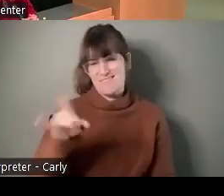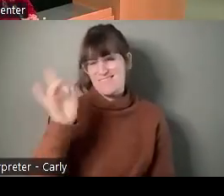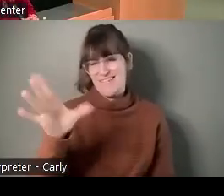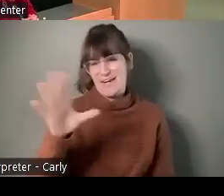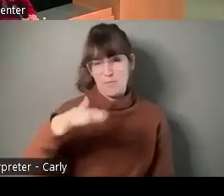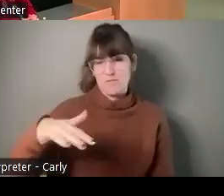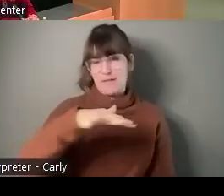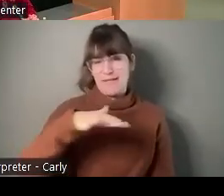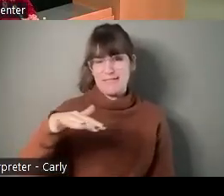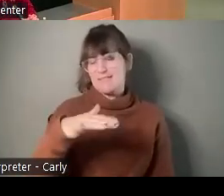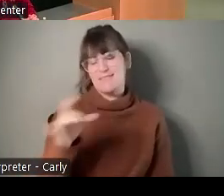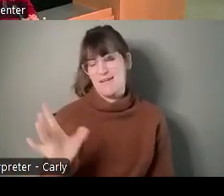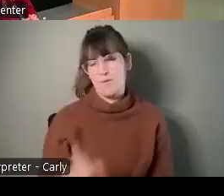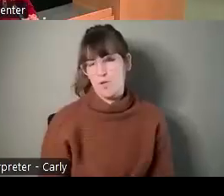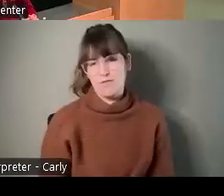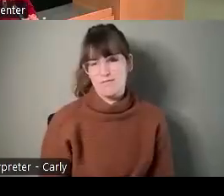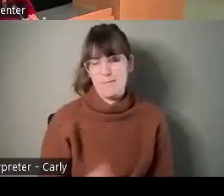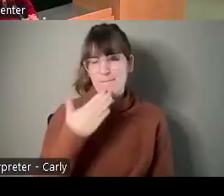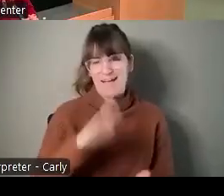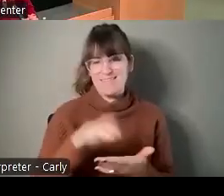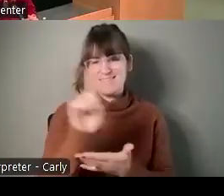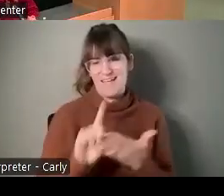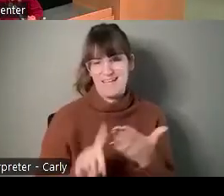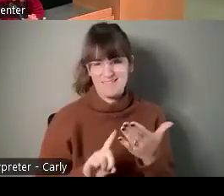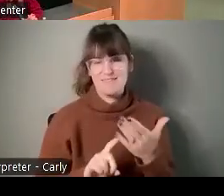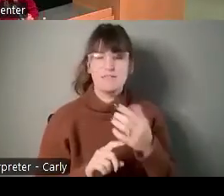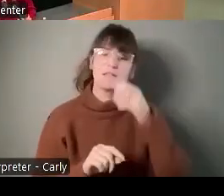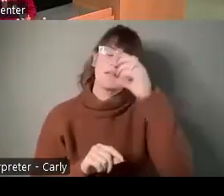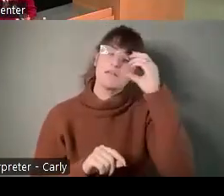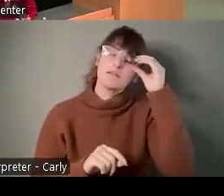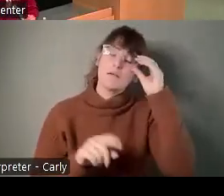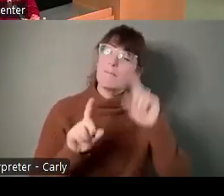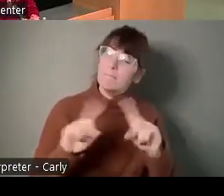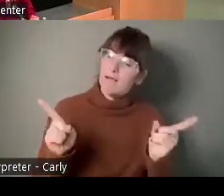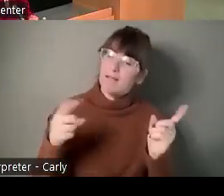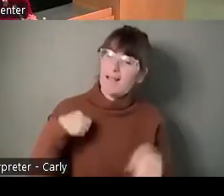contagion. And so but I but I I guess I'd like to think that that has motivated us even more